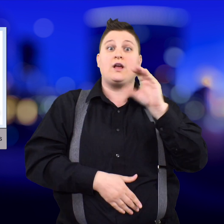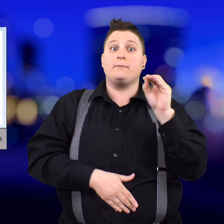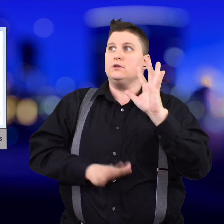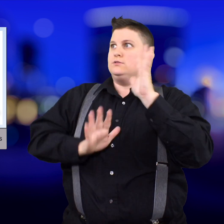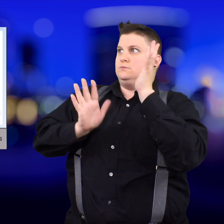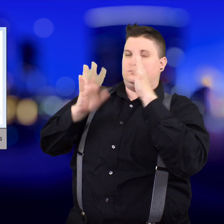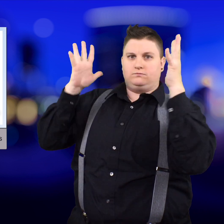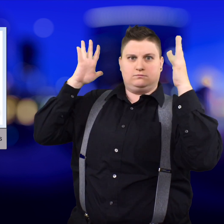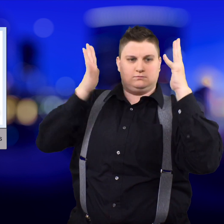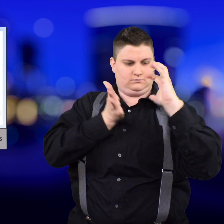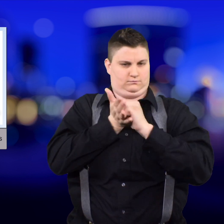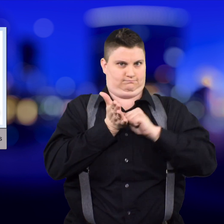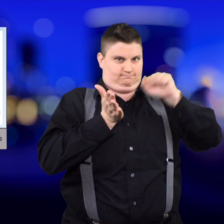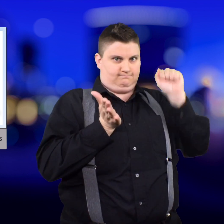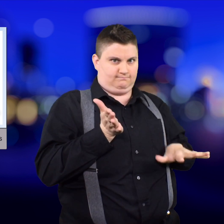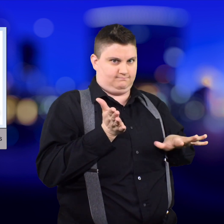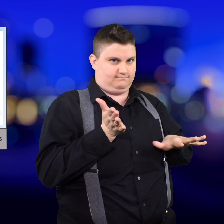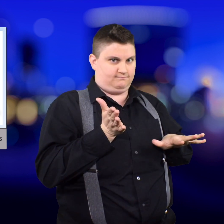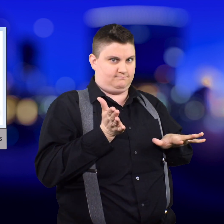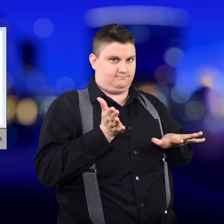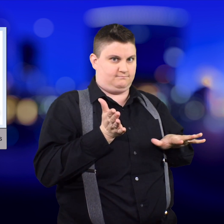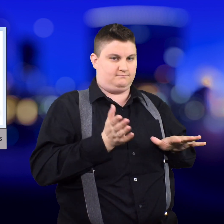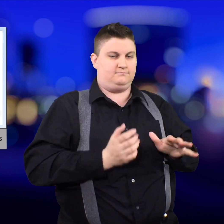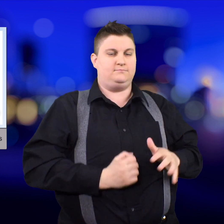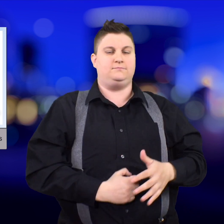had been improperly shared.